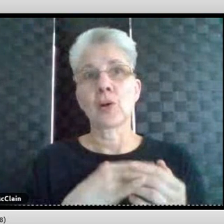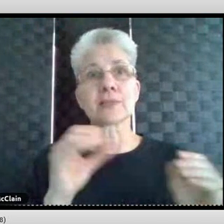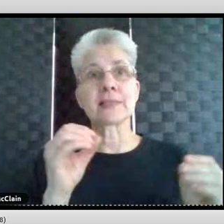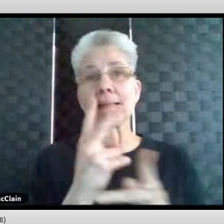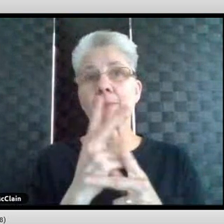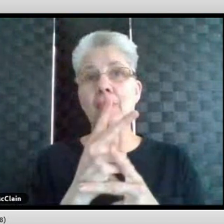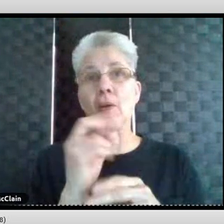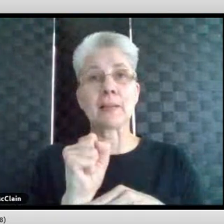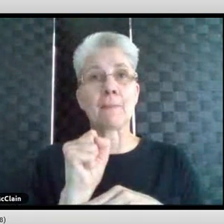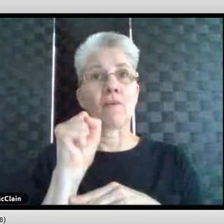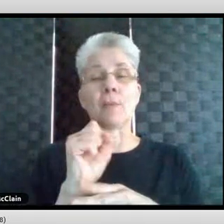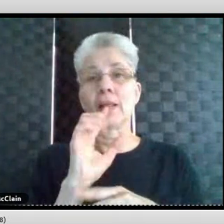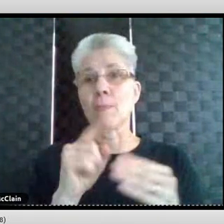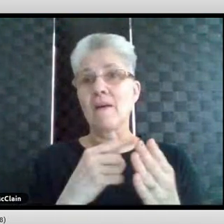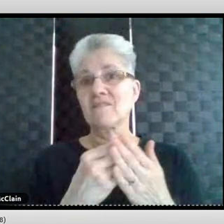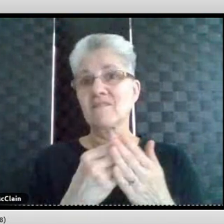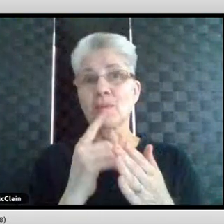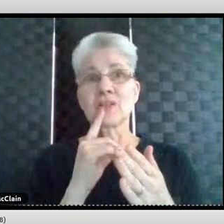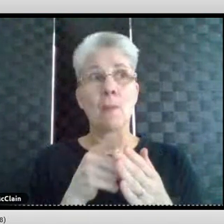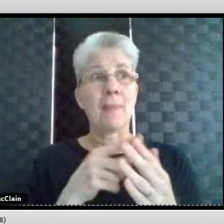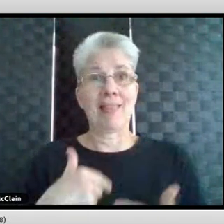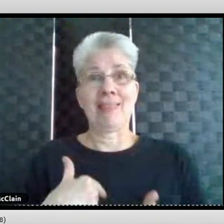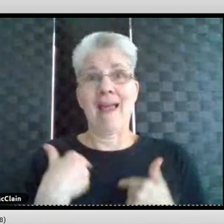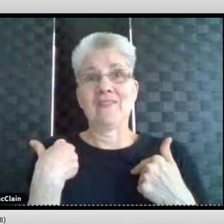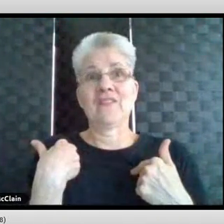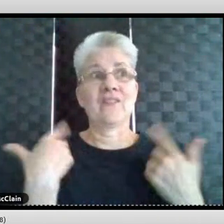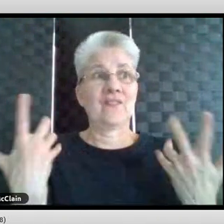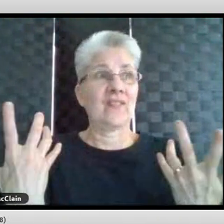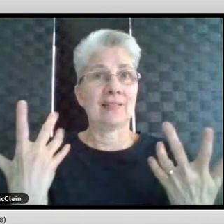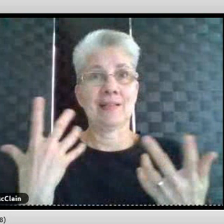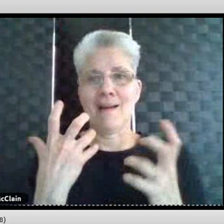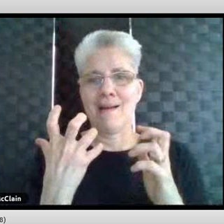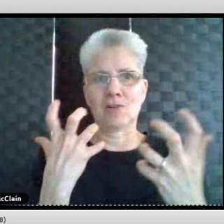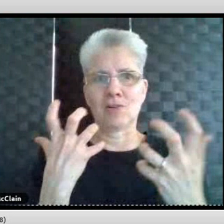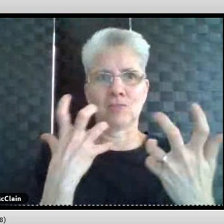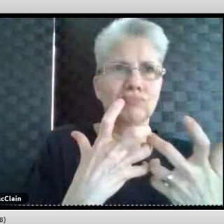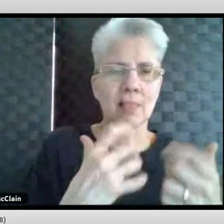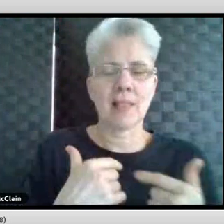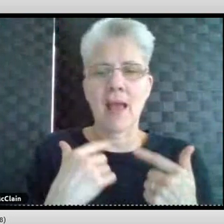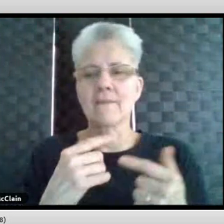and I'm not talking financially. I'm talking about just being back in real life. Lena said, They're gonna hand out fliers,